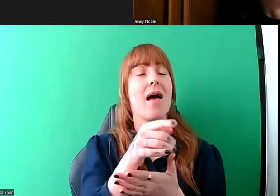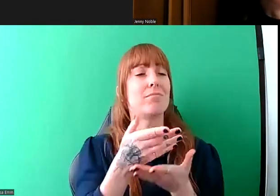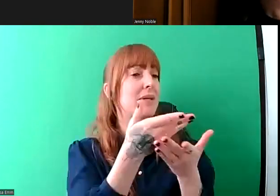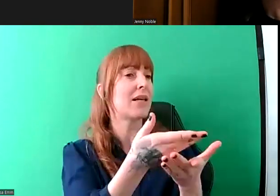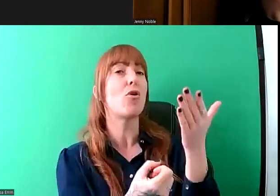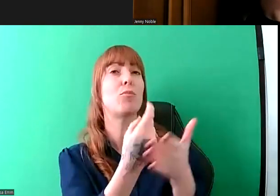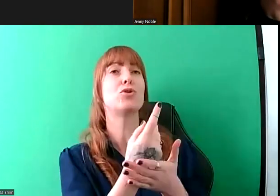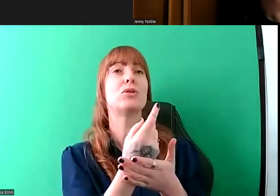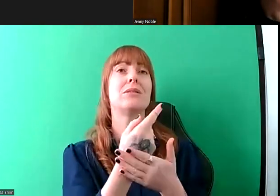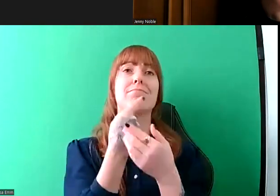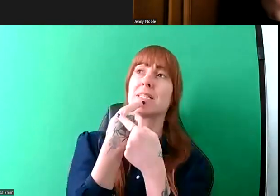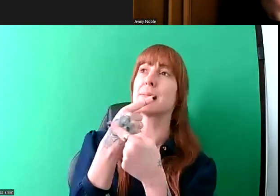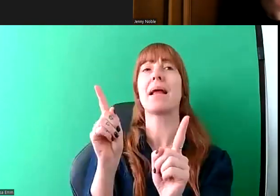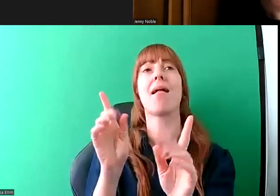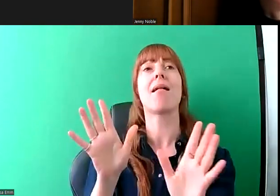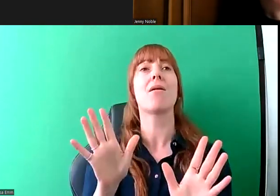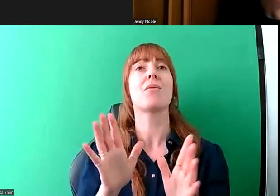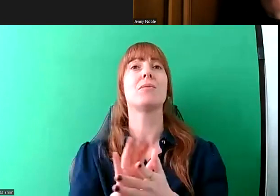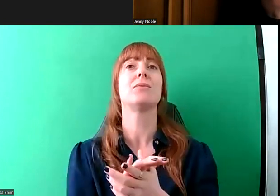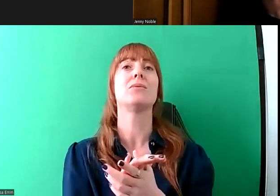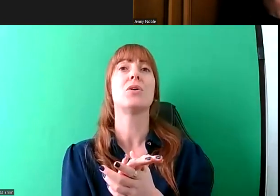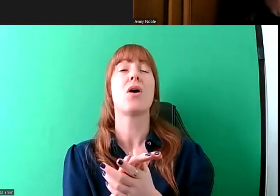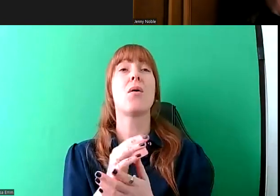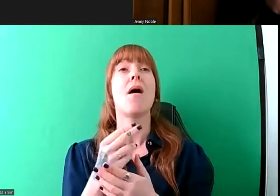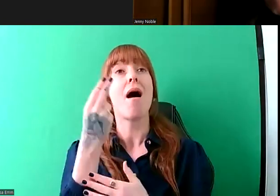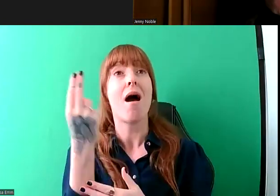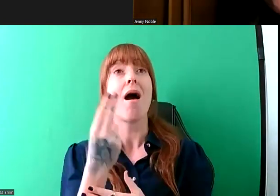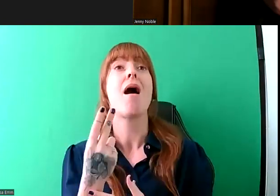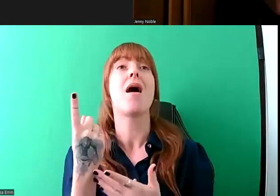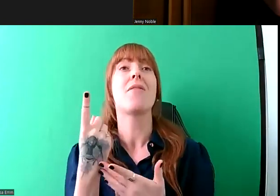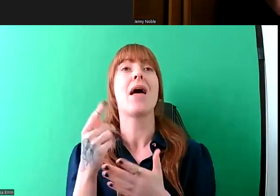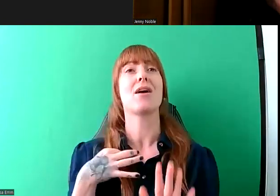any art that represents people who are not represented normally in the mainstream,